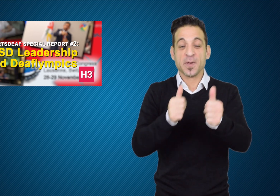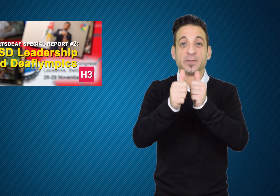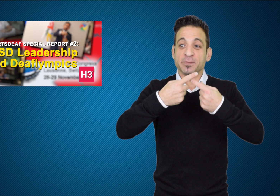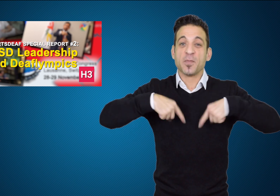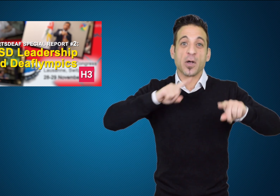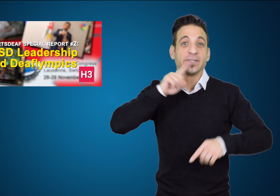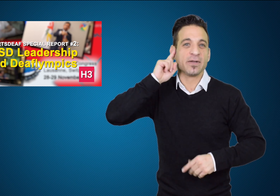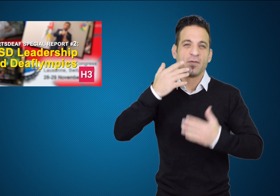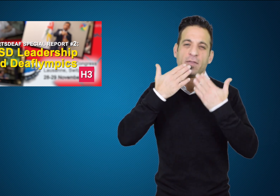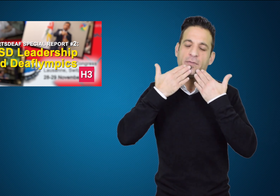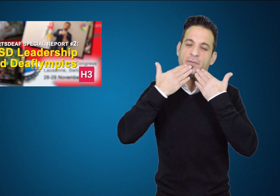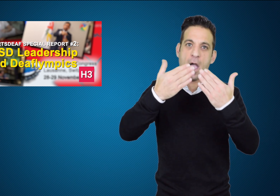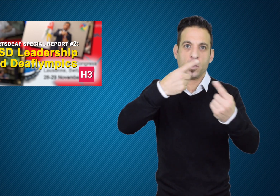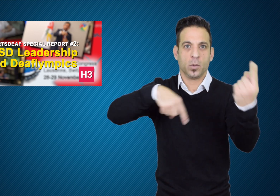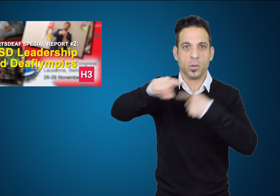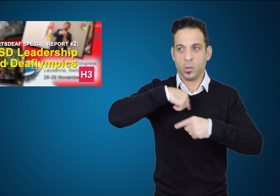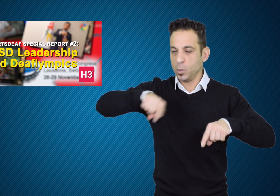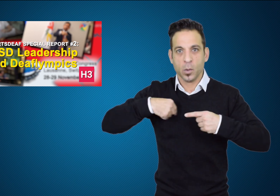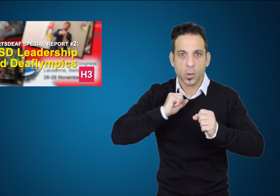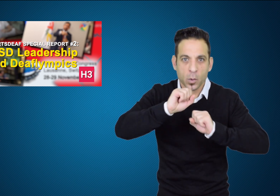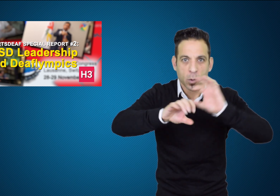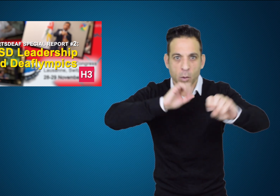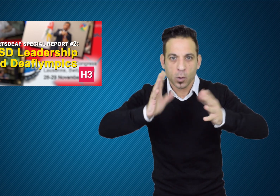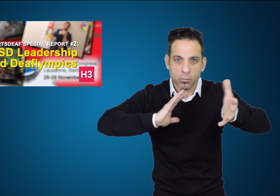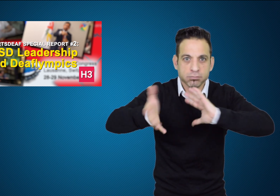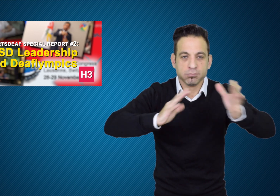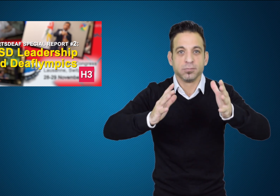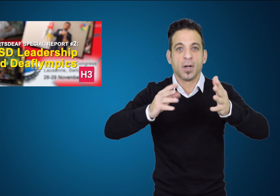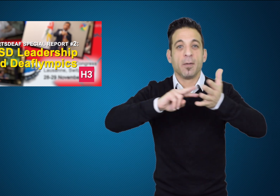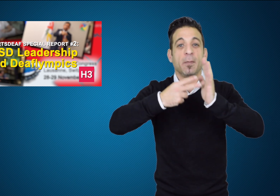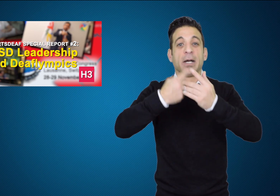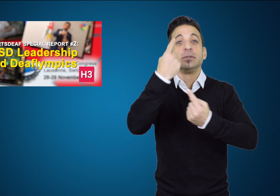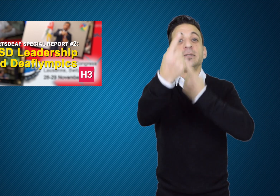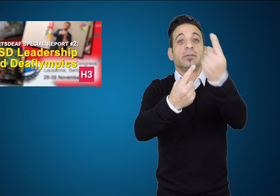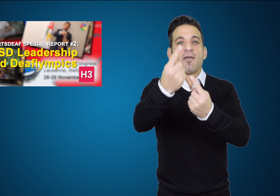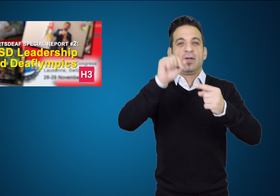SportsDeaf thanks you for this opportunity to present you